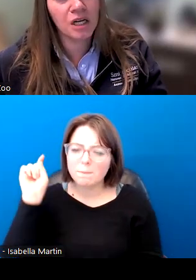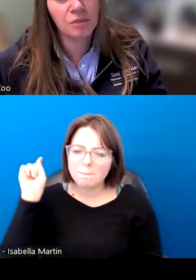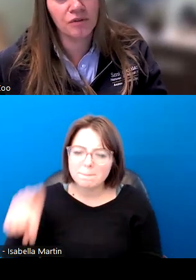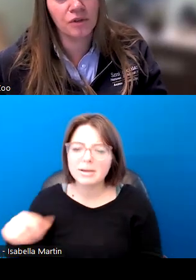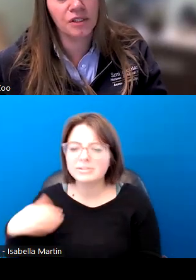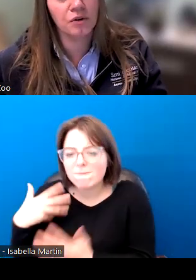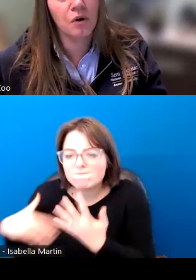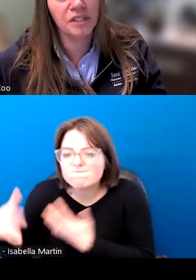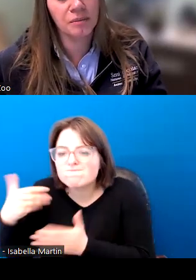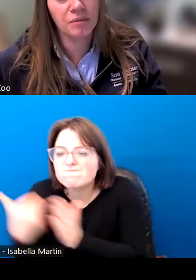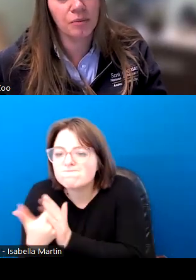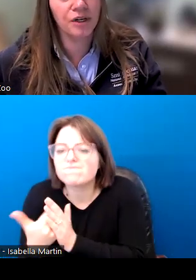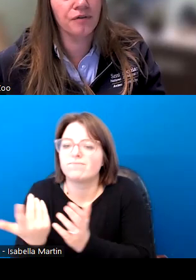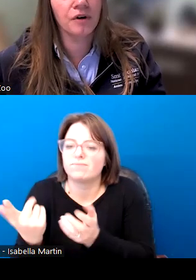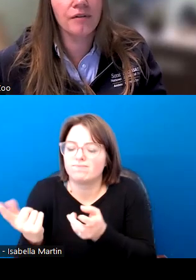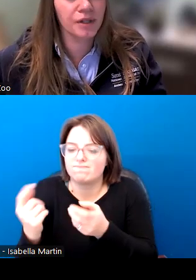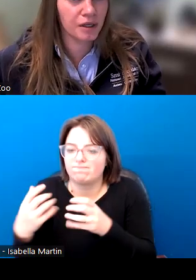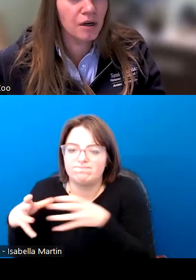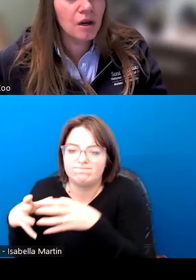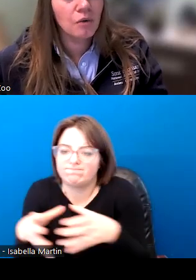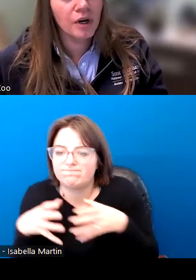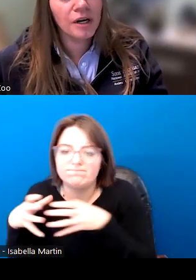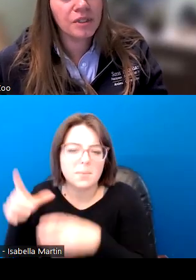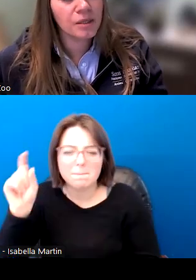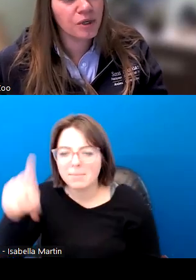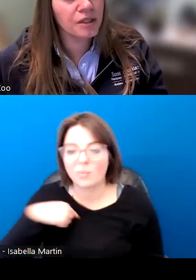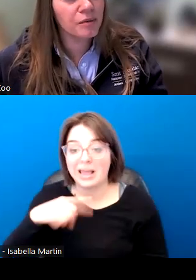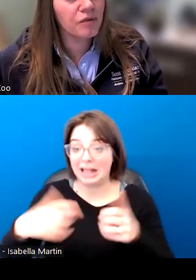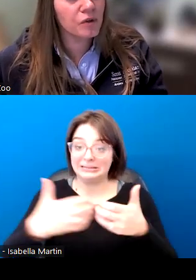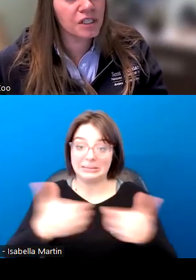possible for us to always keep them separated for everything. We are able to separate them for